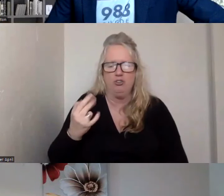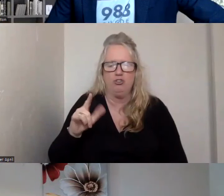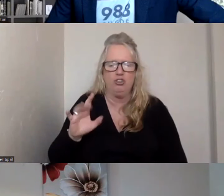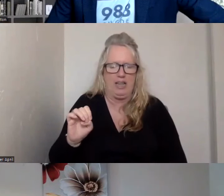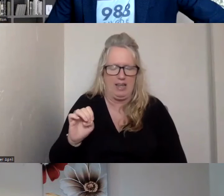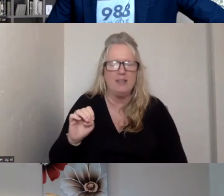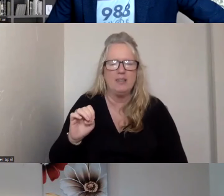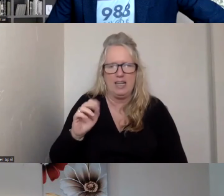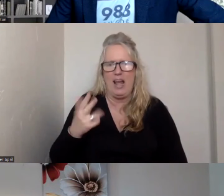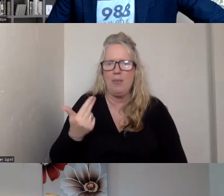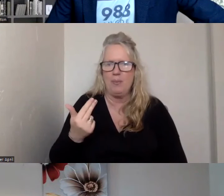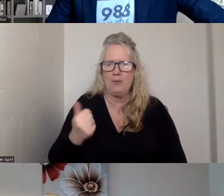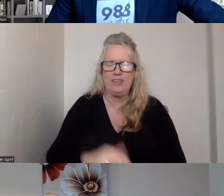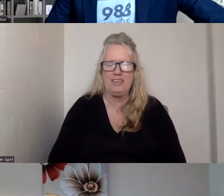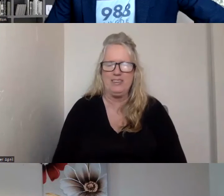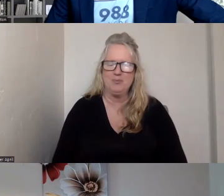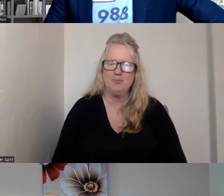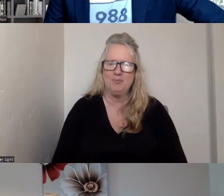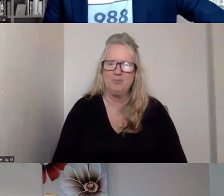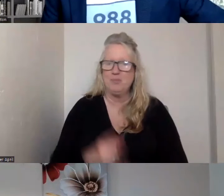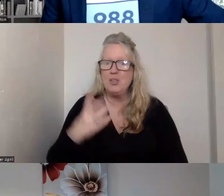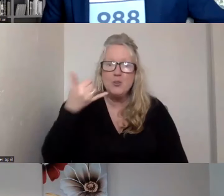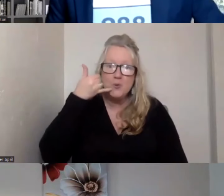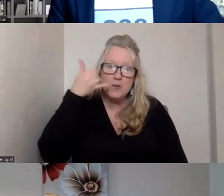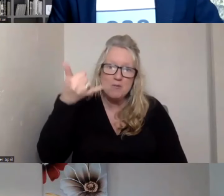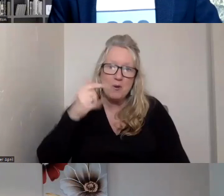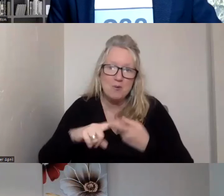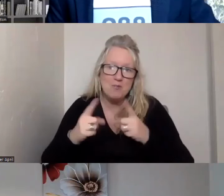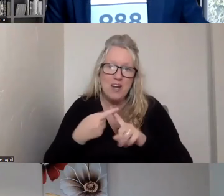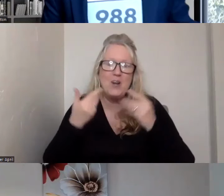IS 13. YOU WANT TO PHONE A FRIEND OR TAKE A STAB AT THIS?